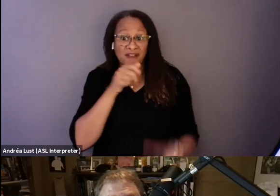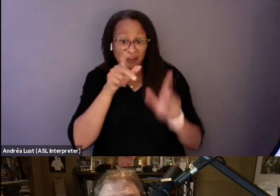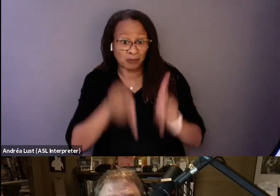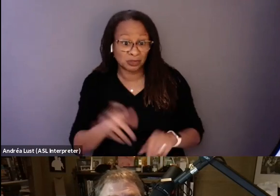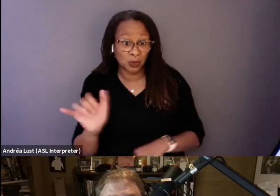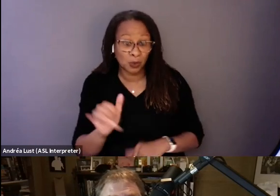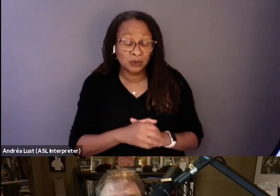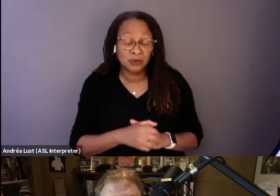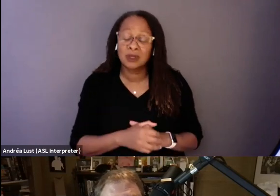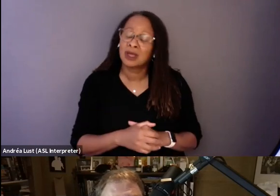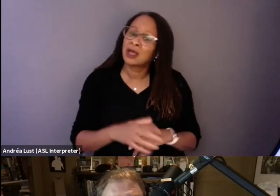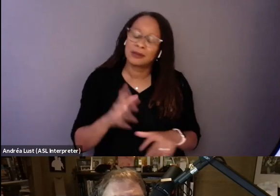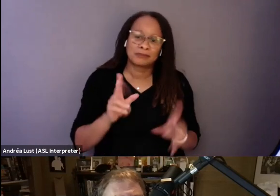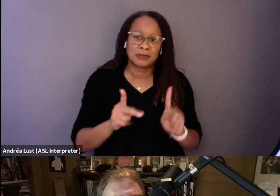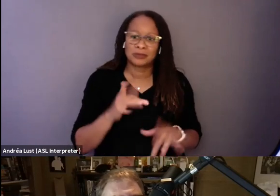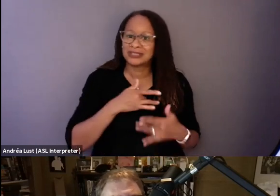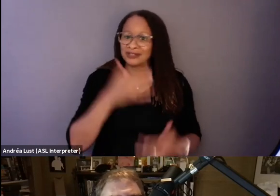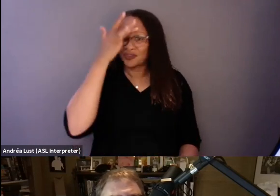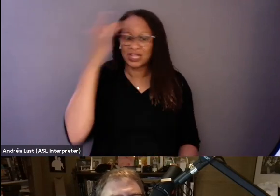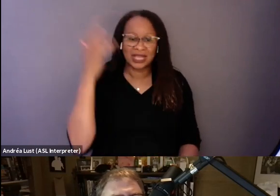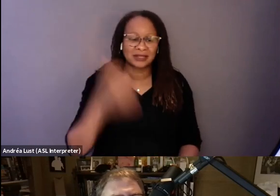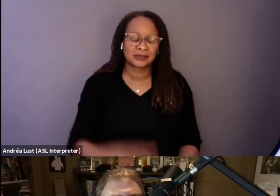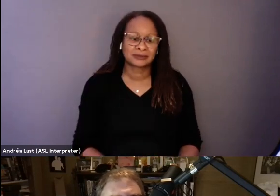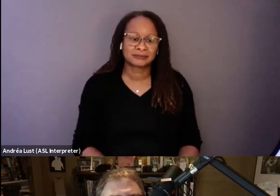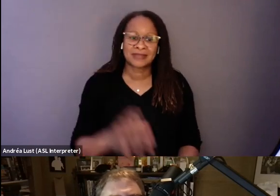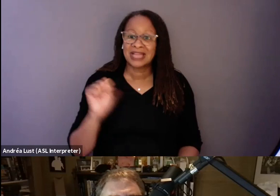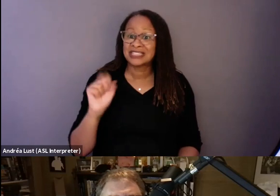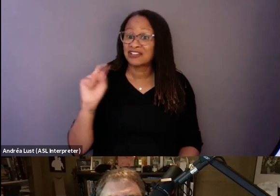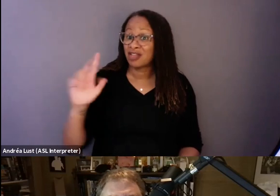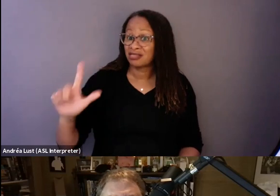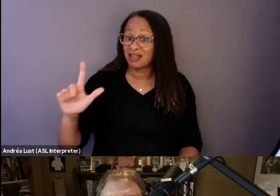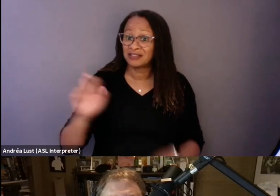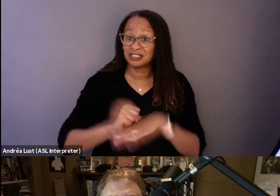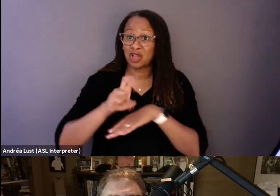People forget, but let's see. Saturday Night Live launched in 1975,